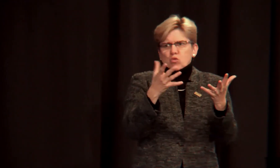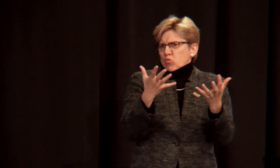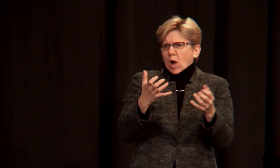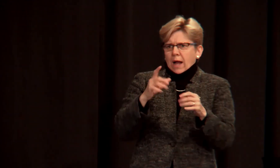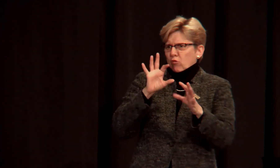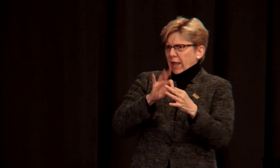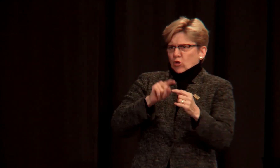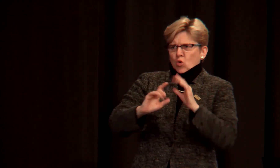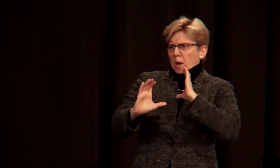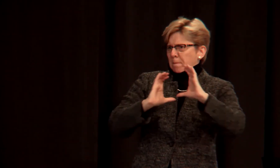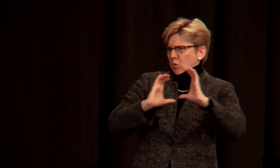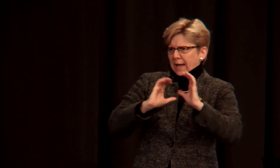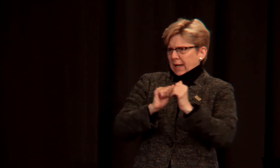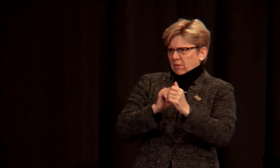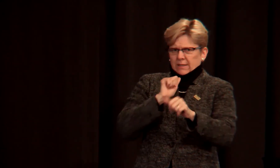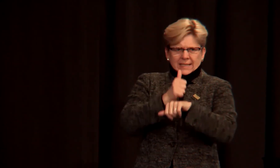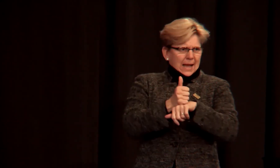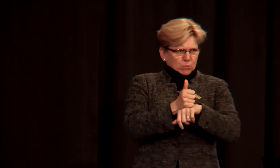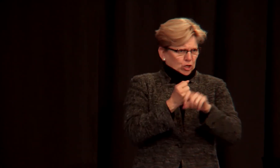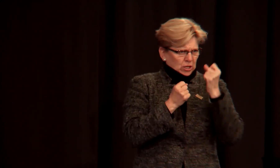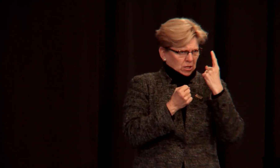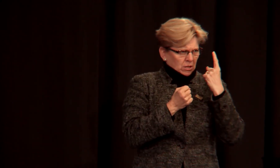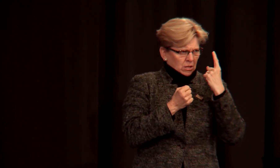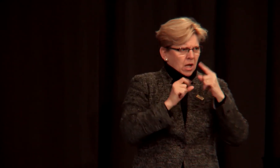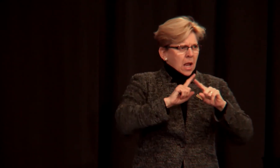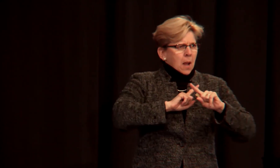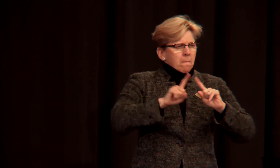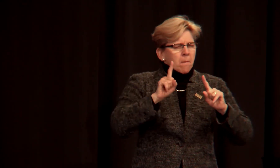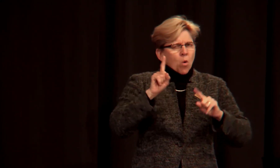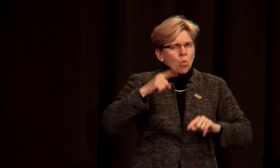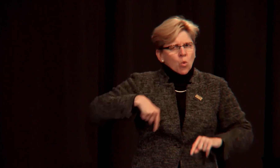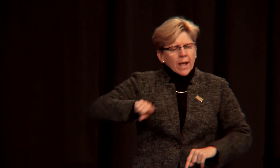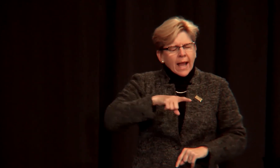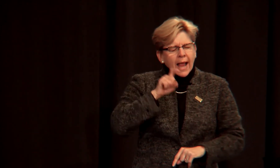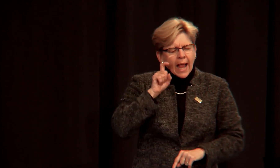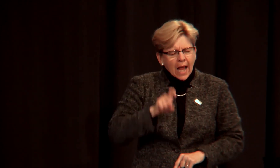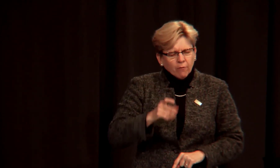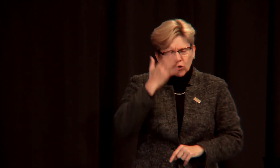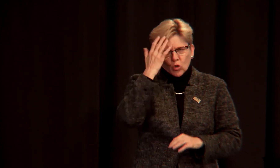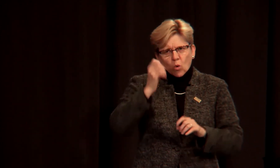Pick whatever you want related to communication. That's the most important.